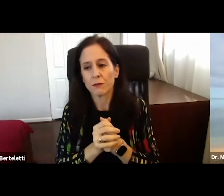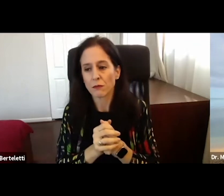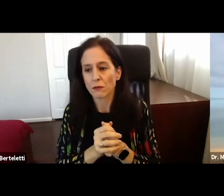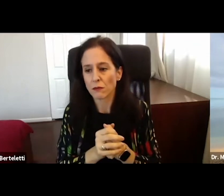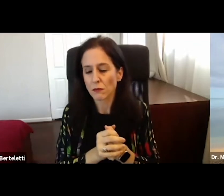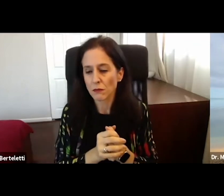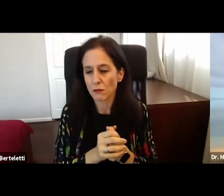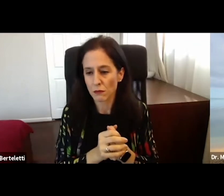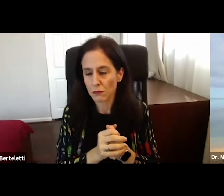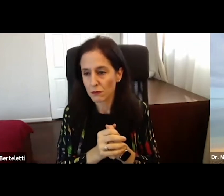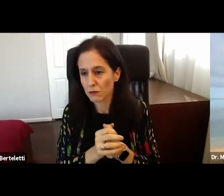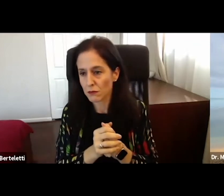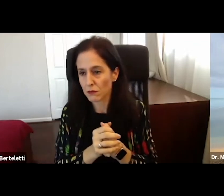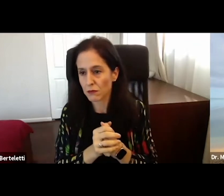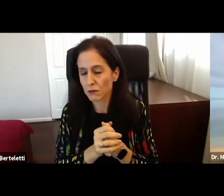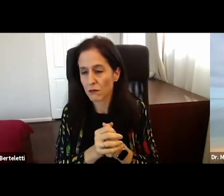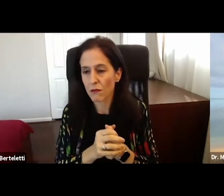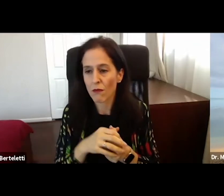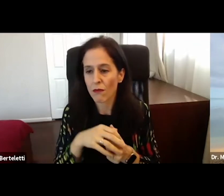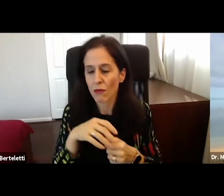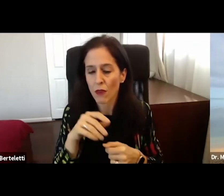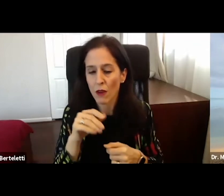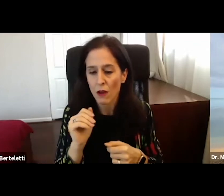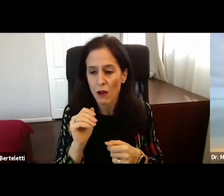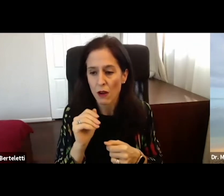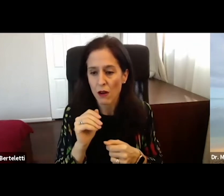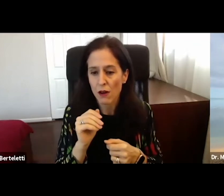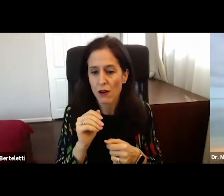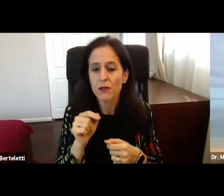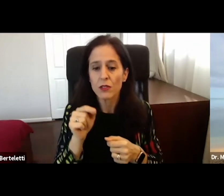hold those until after the presentation and we'll have a general qa then